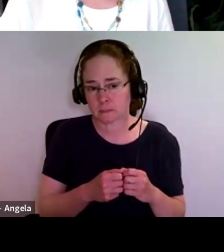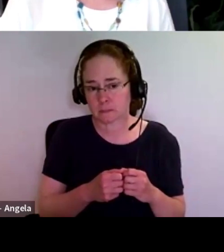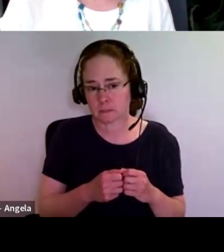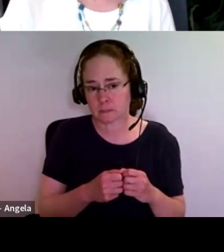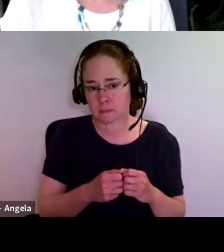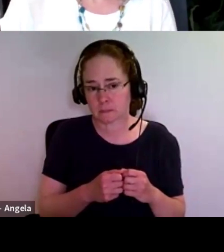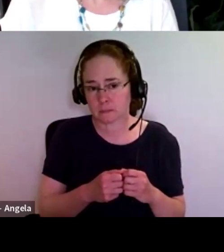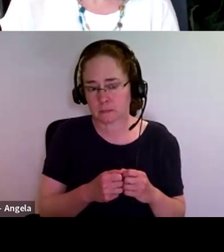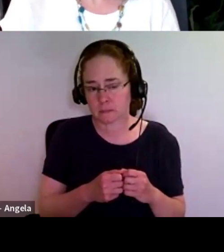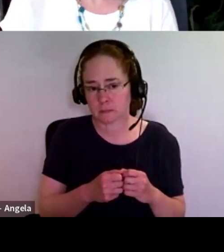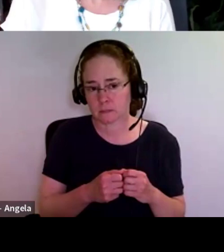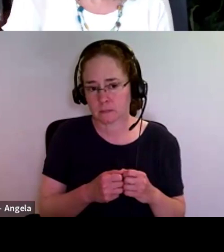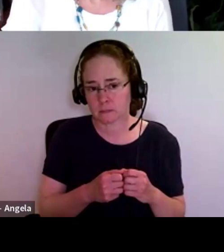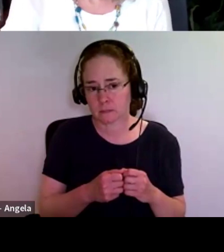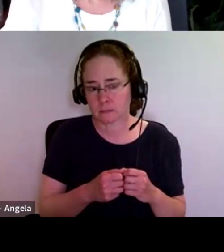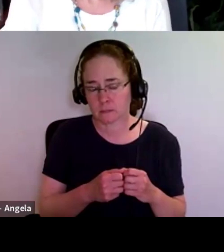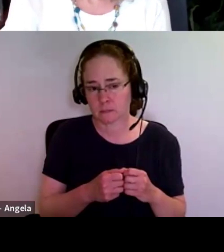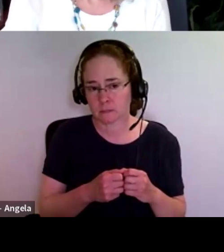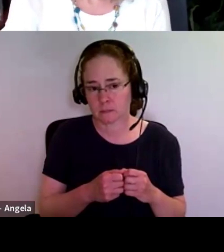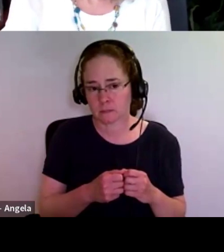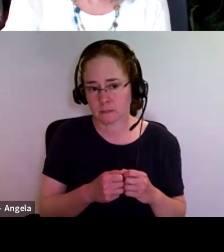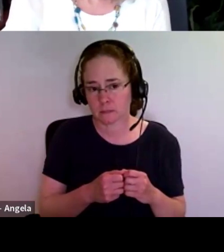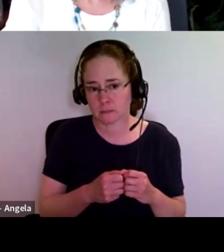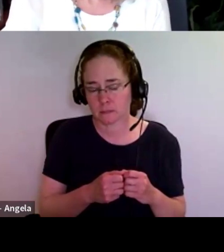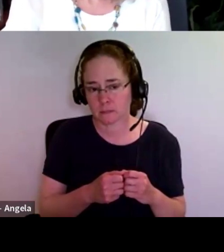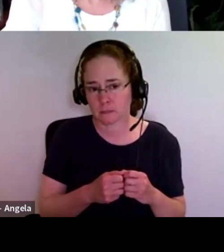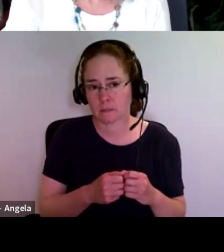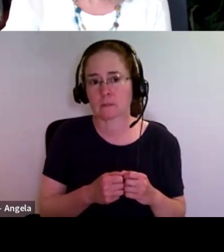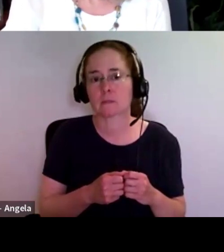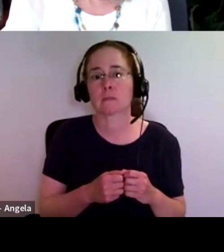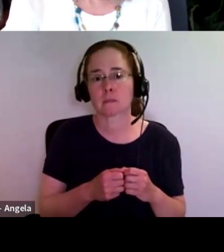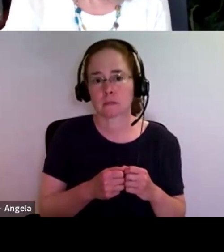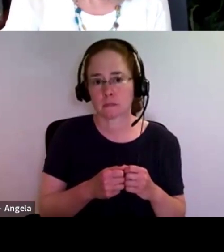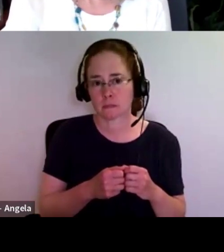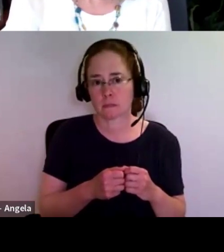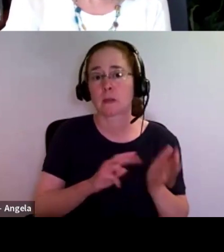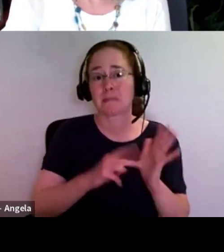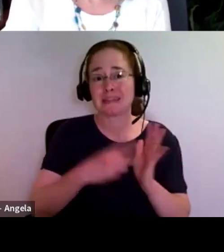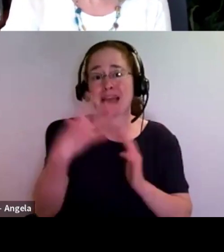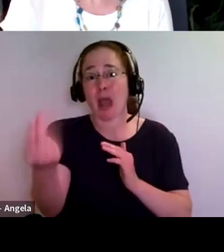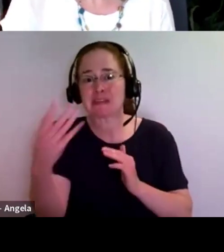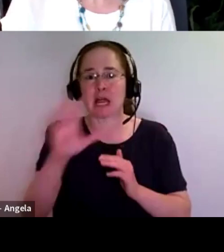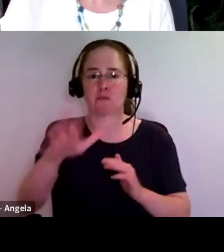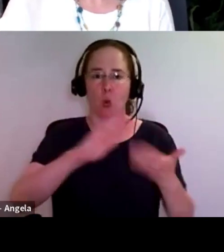going out of your community, and